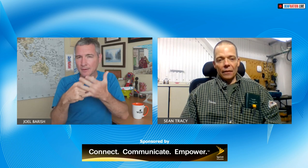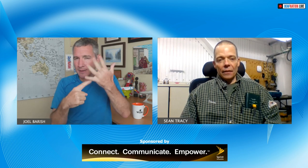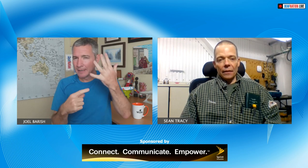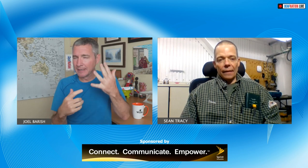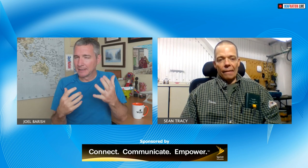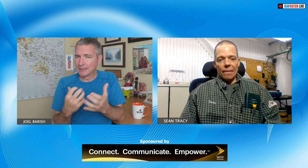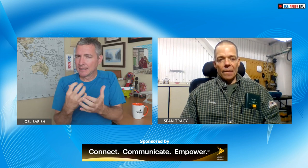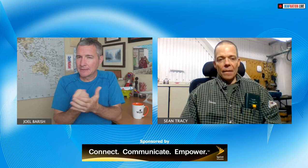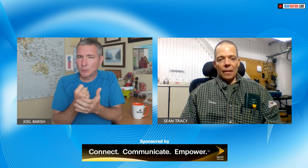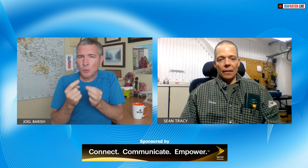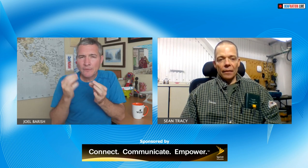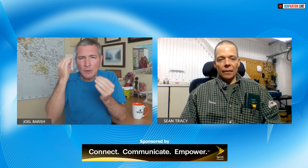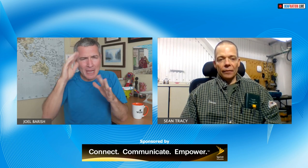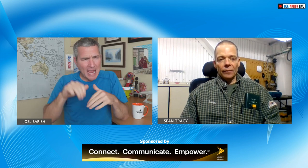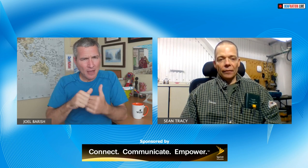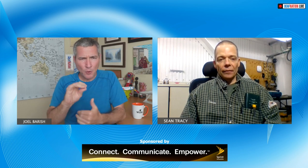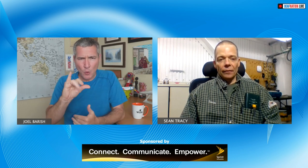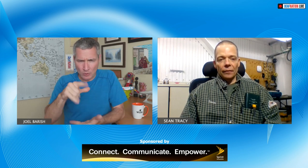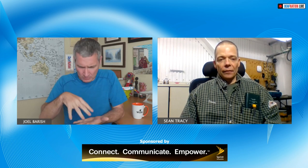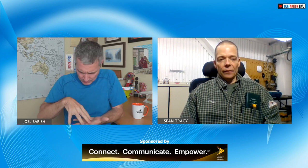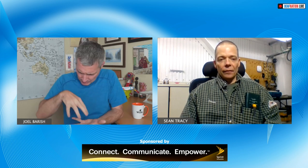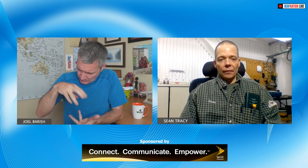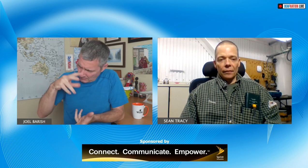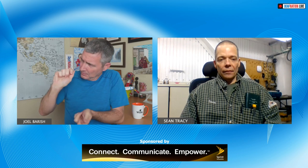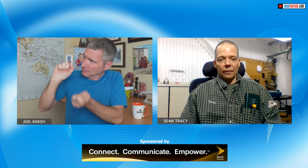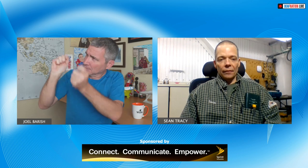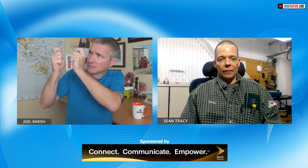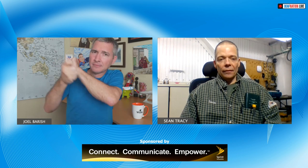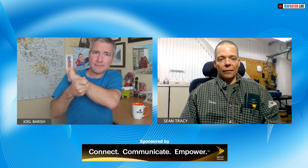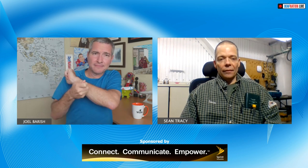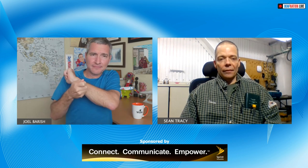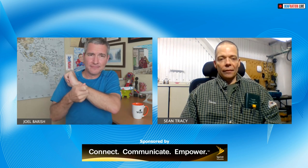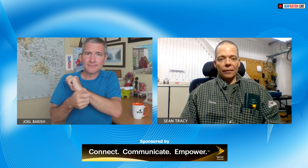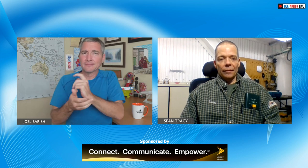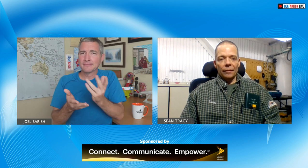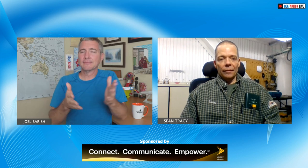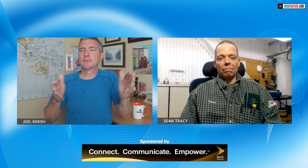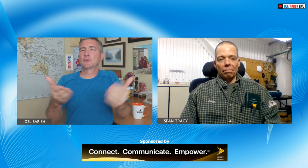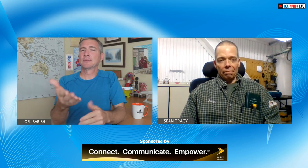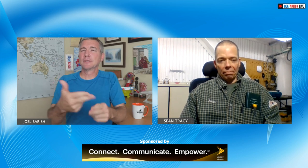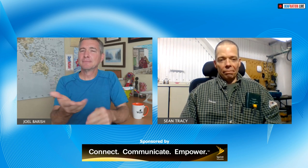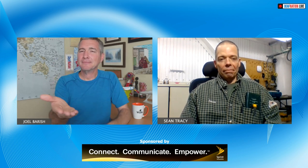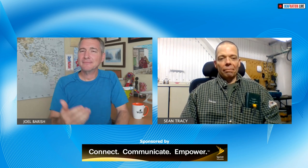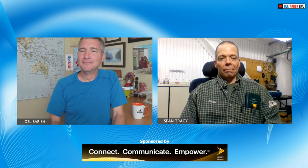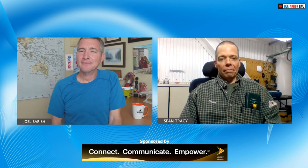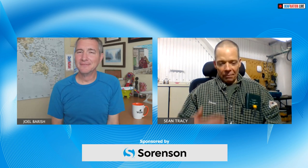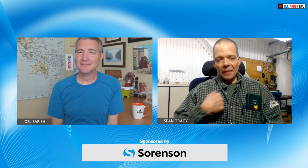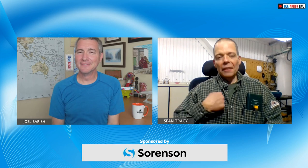and how it's drilled to be used for products. Please introduce yourself.